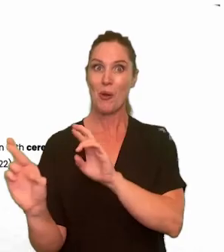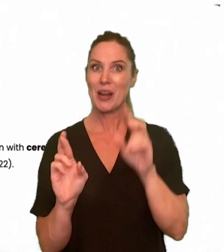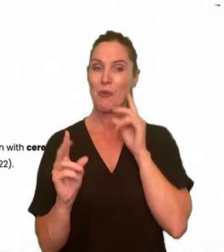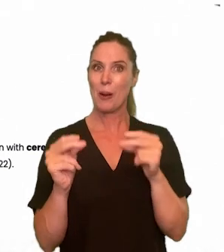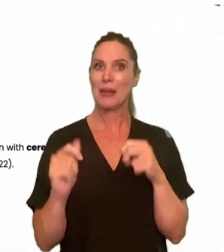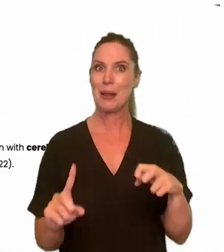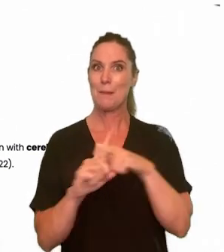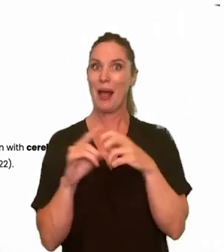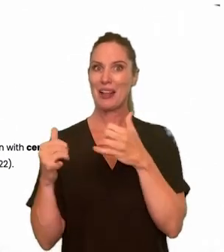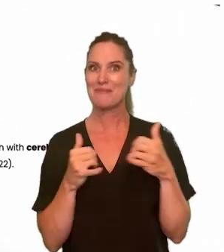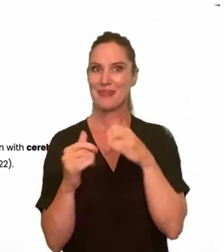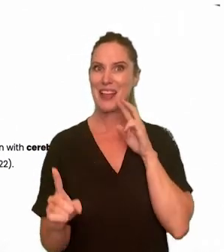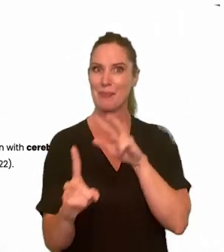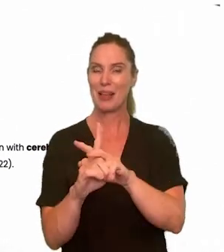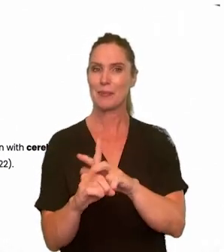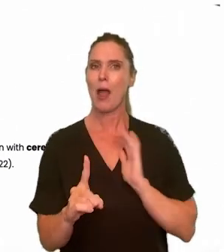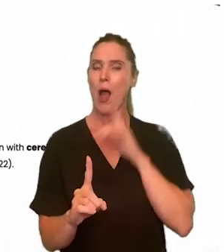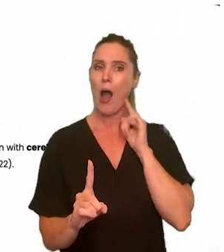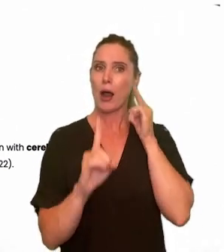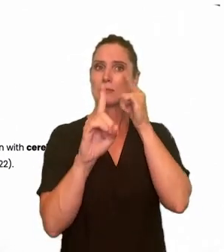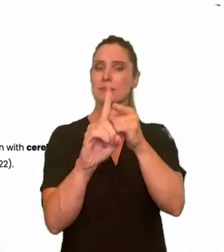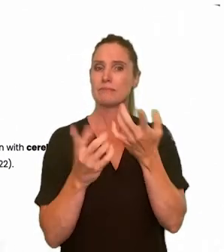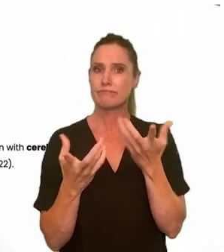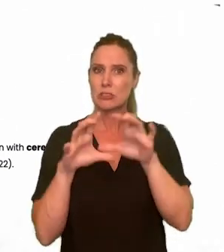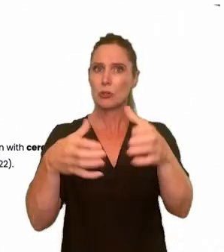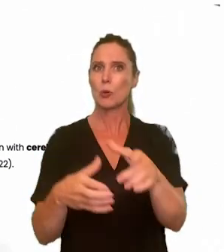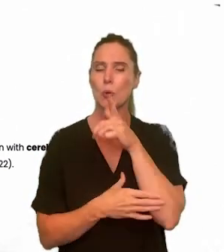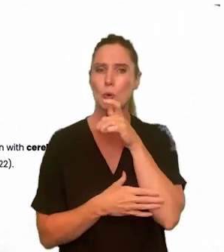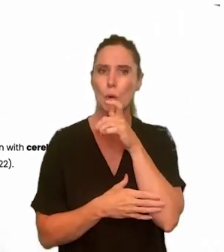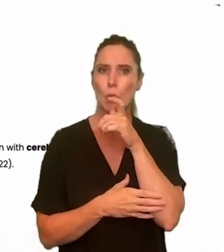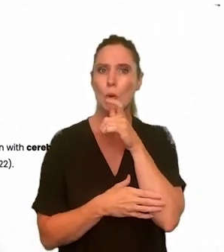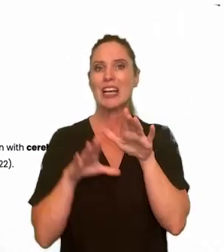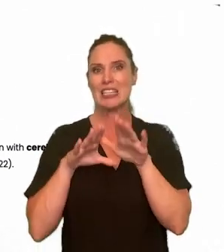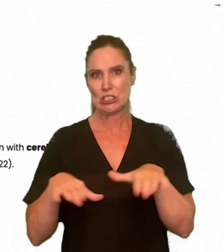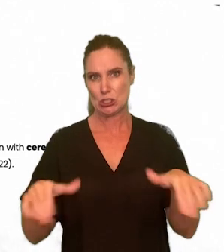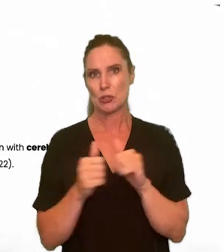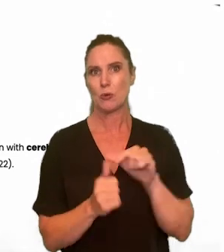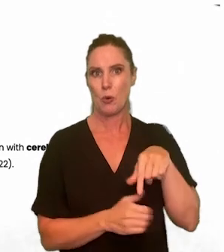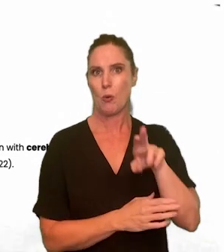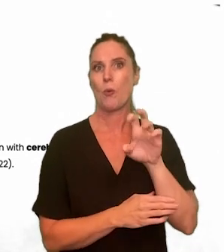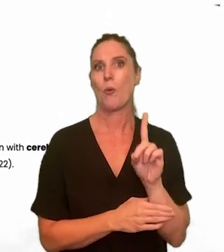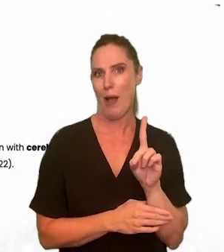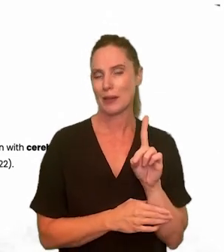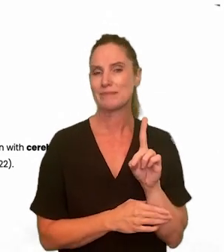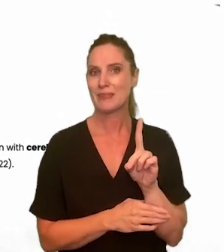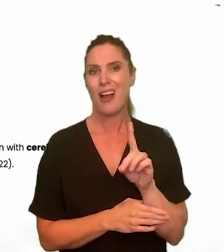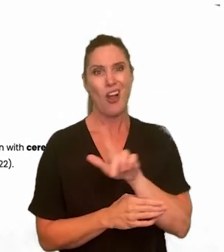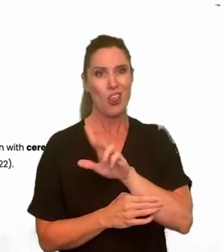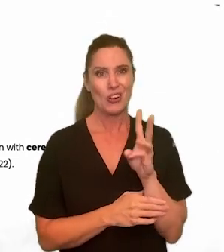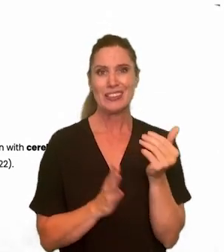Our initial target market is children with quadriplegia, of which there are 36,000 resulting from CP in developed countries alone.